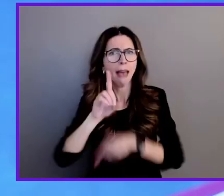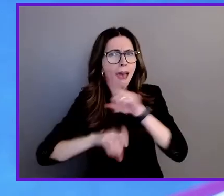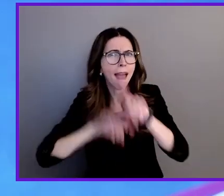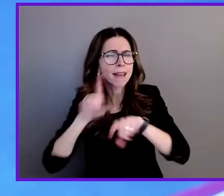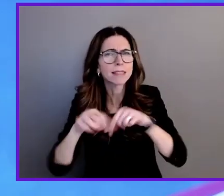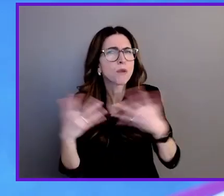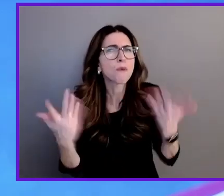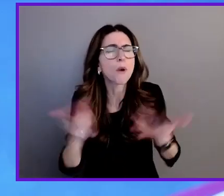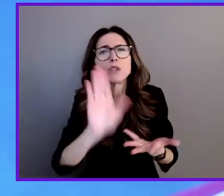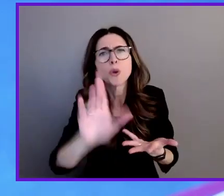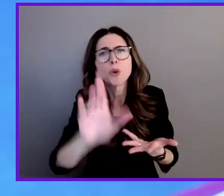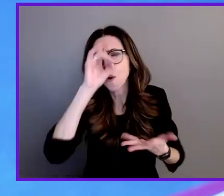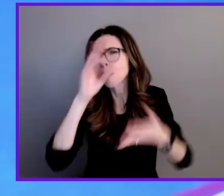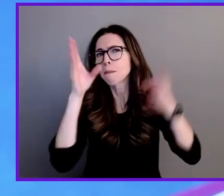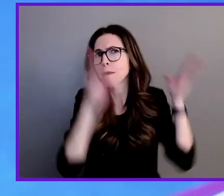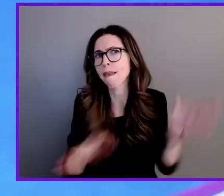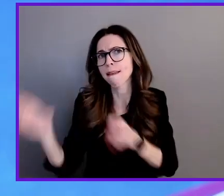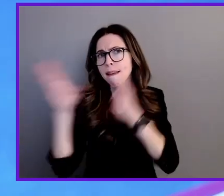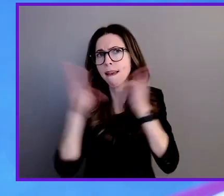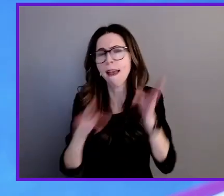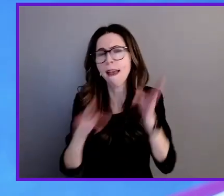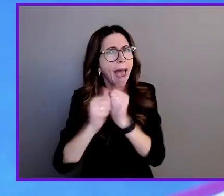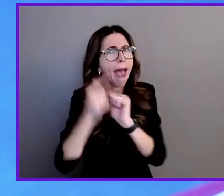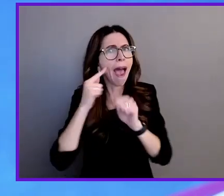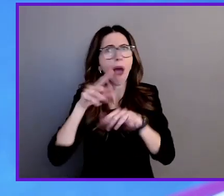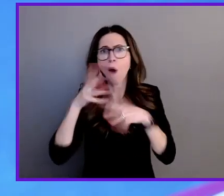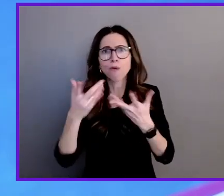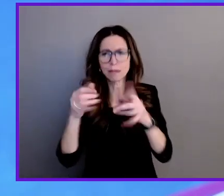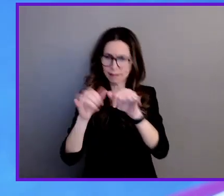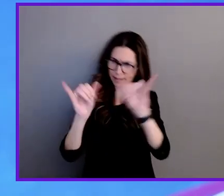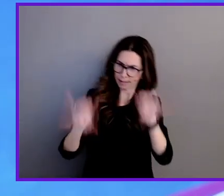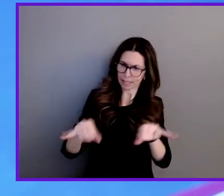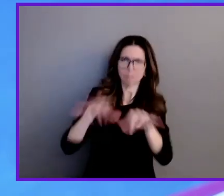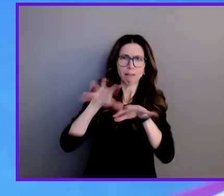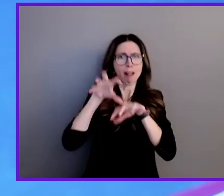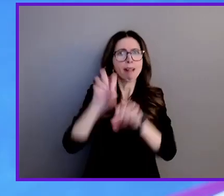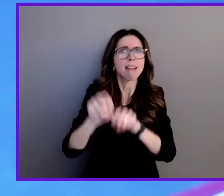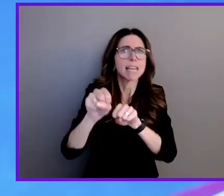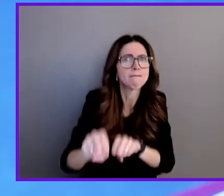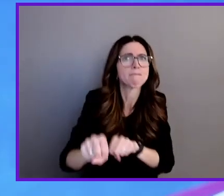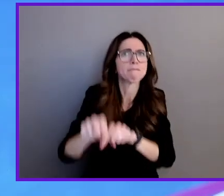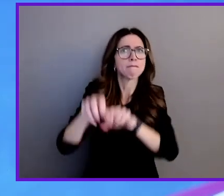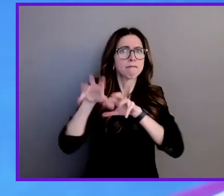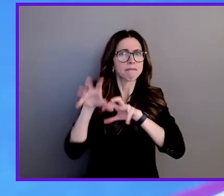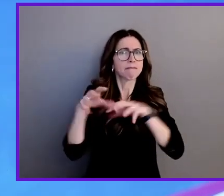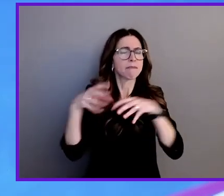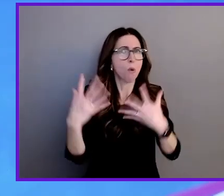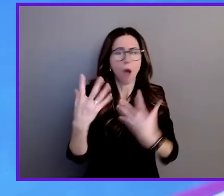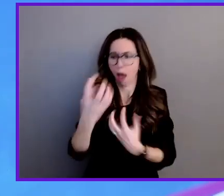and what actions have you taken to date to change the colonial structure and construction of the Canada Council?”